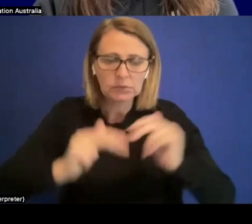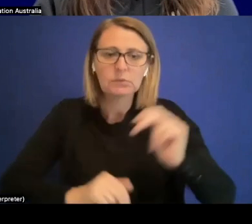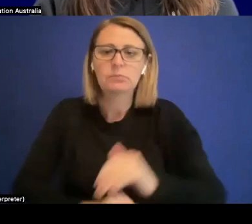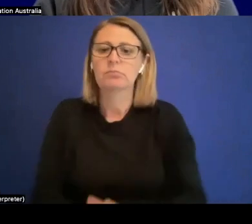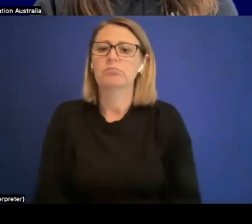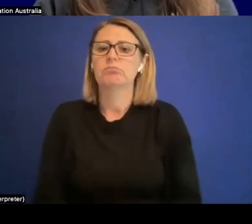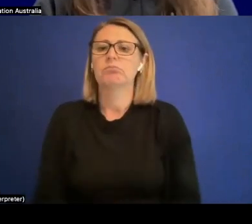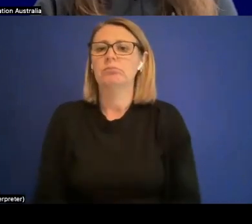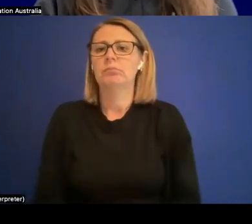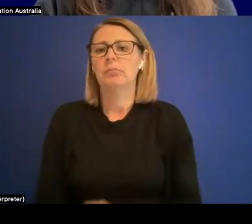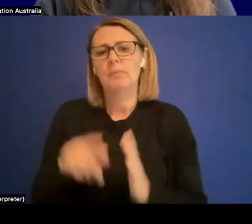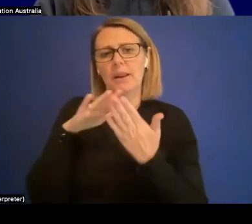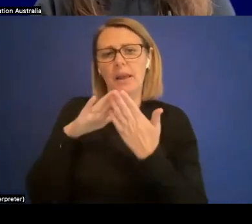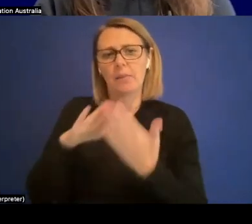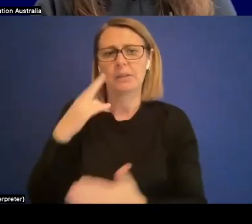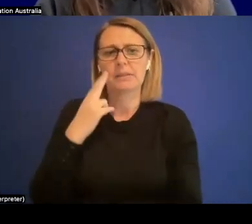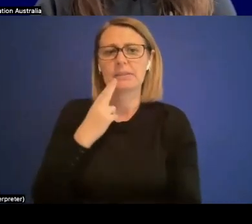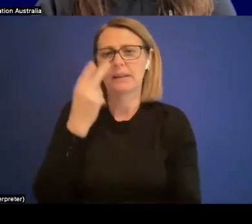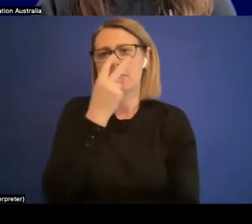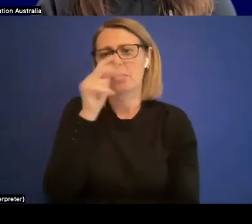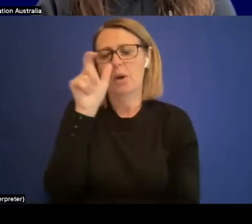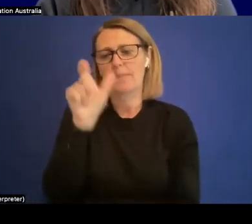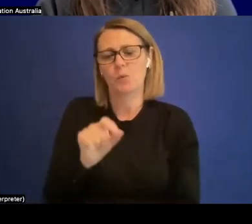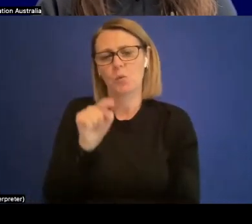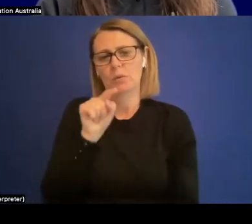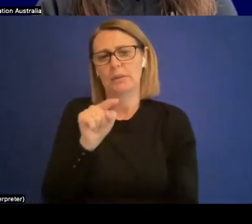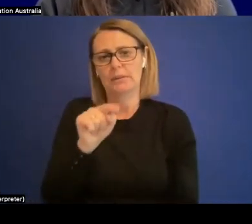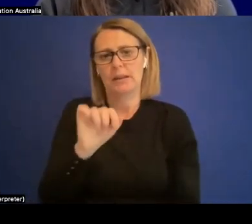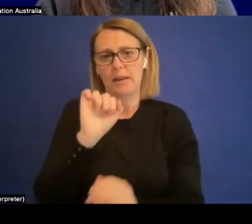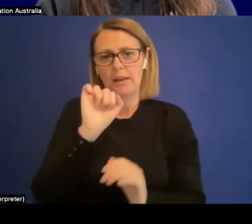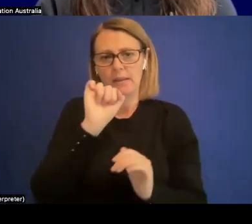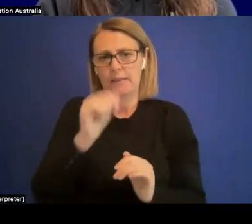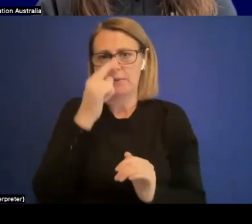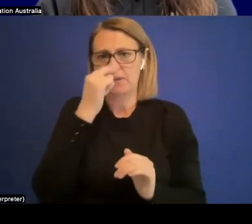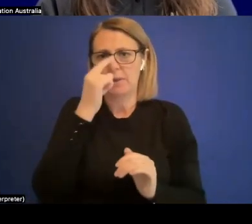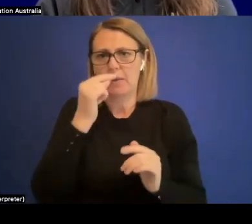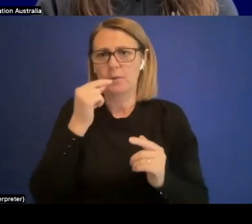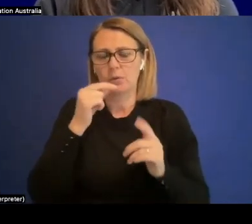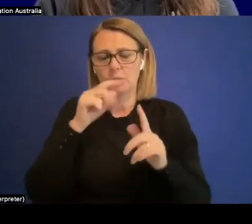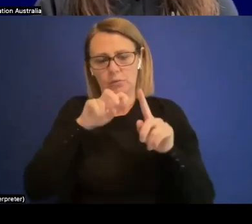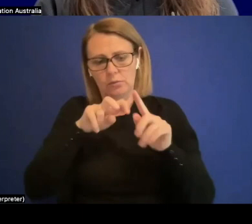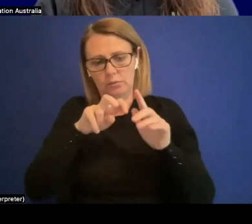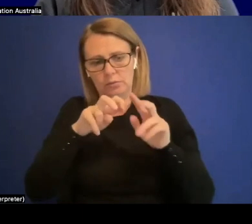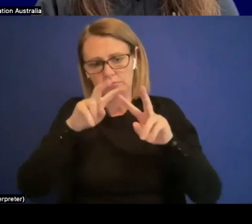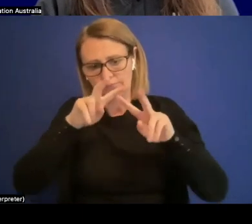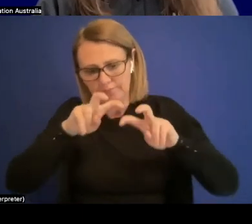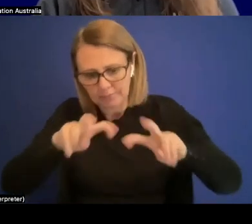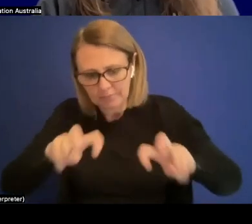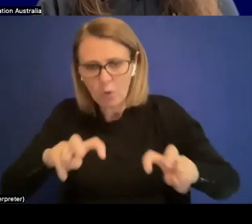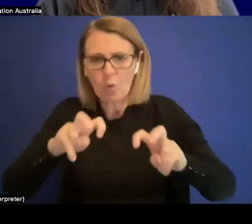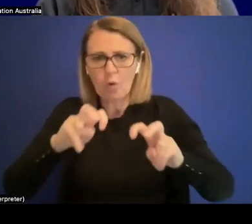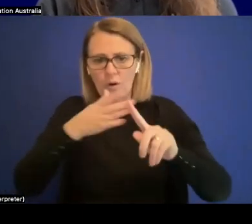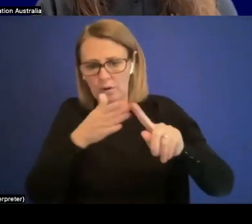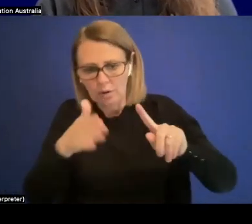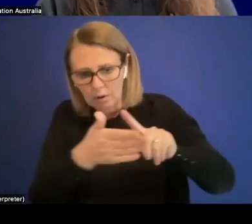and helping the deafblind person systemically explore and orient to the space around them,